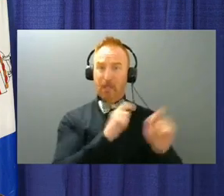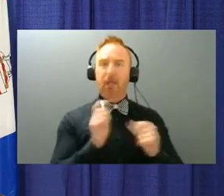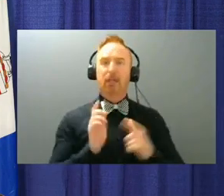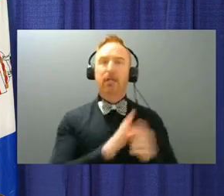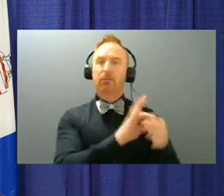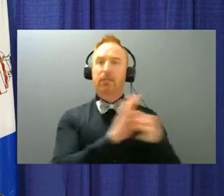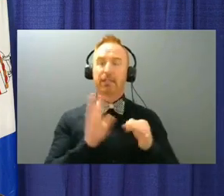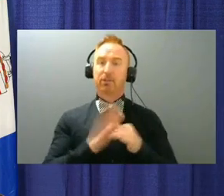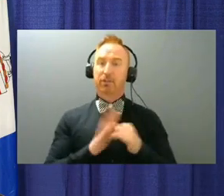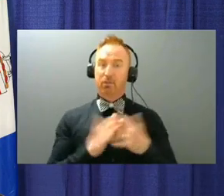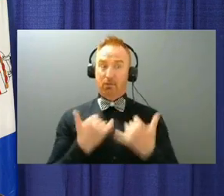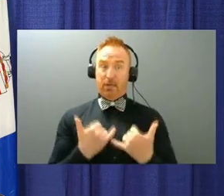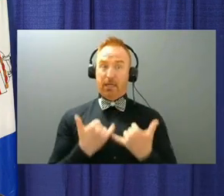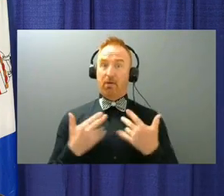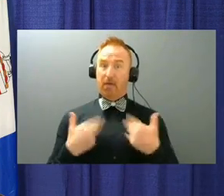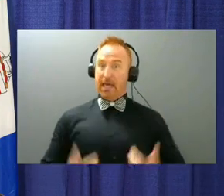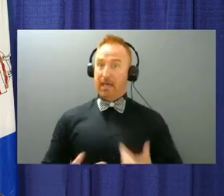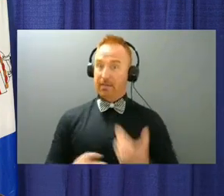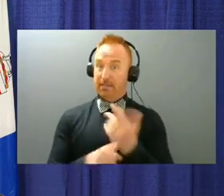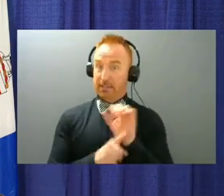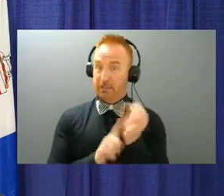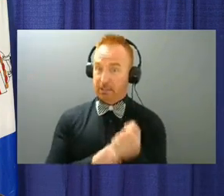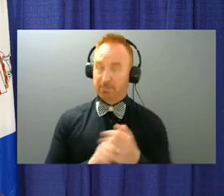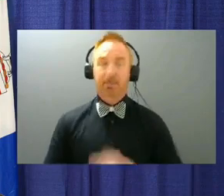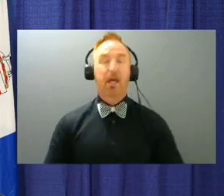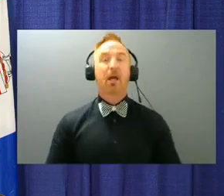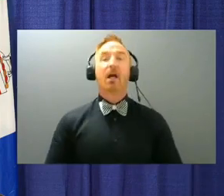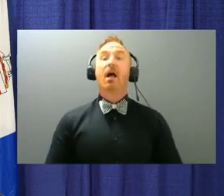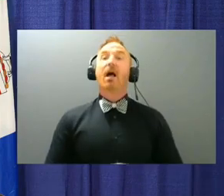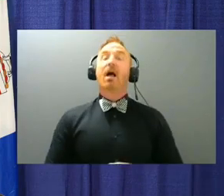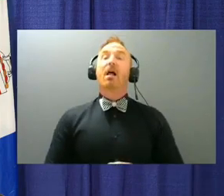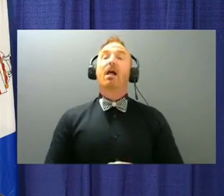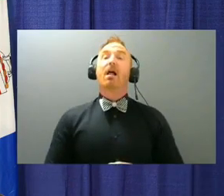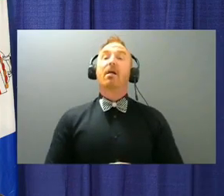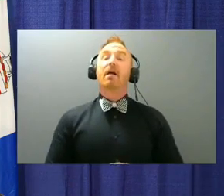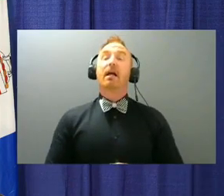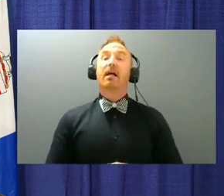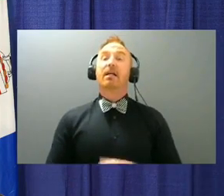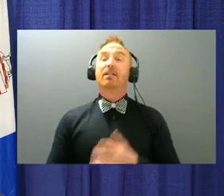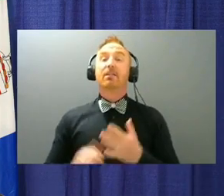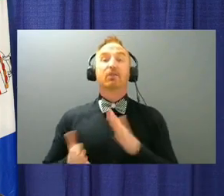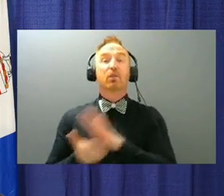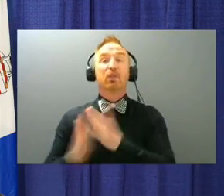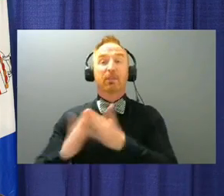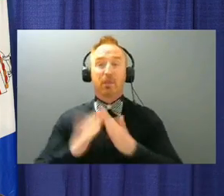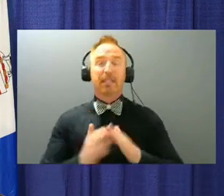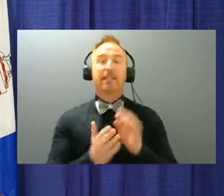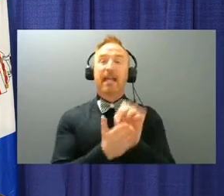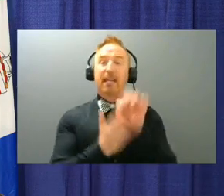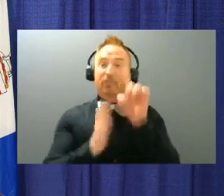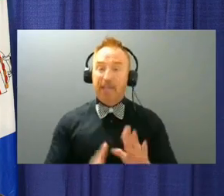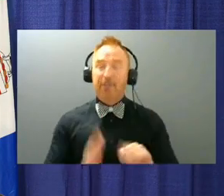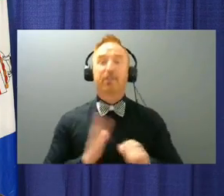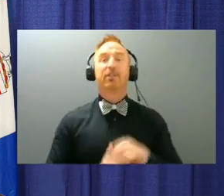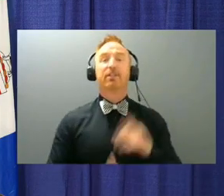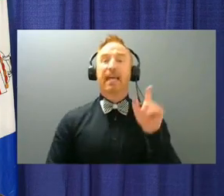situation. On top of the hard work of school communities, educators, administrators, school councils,